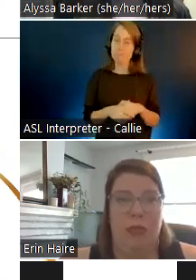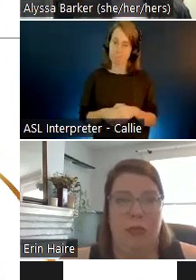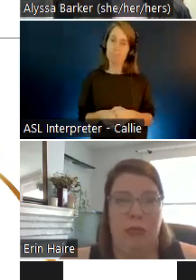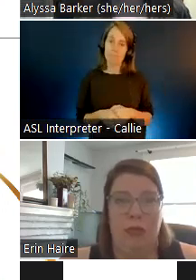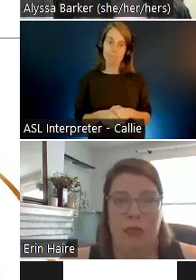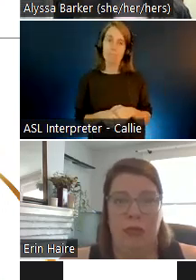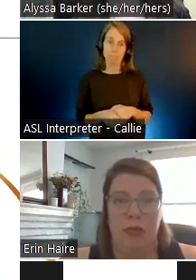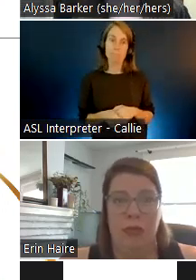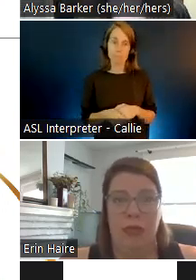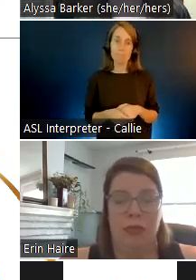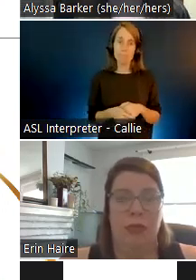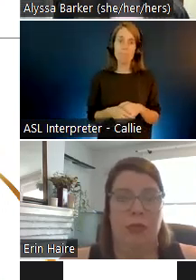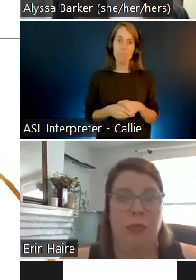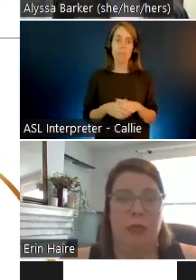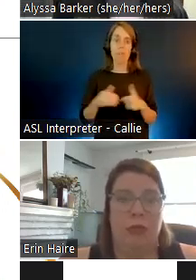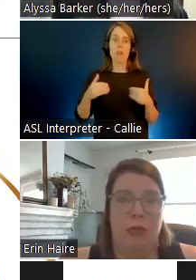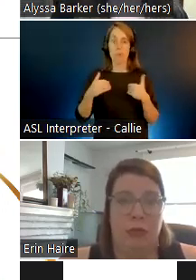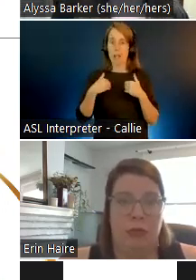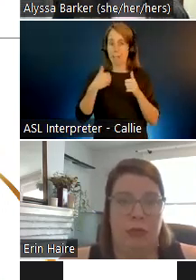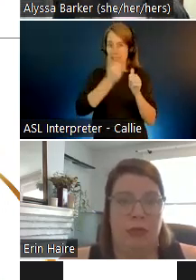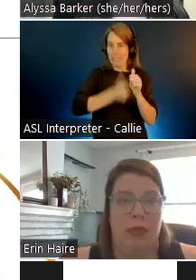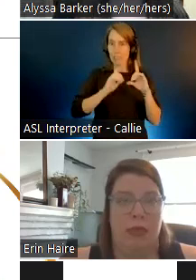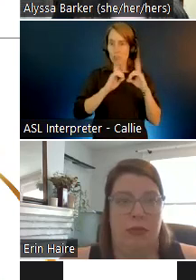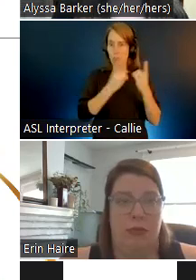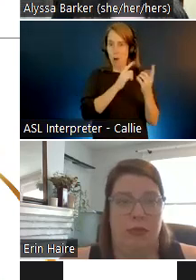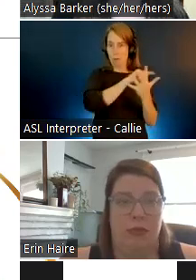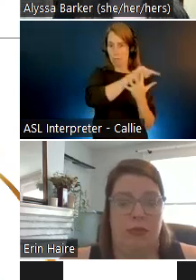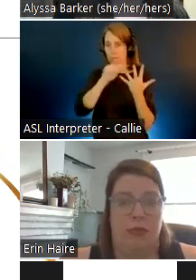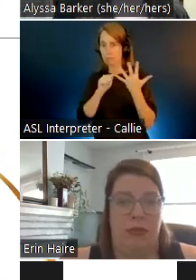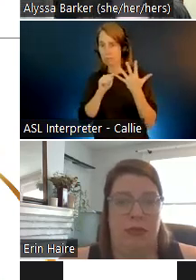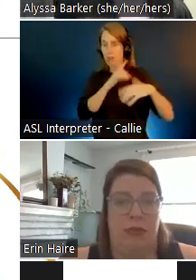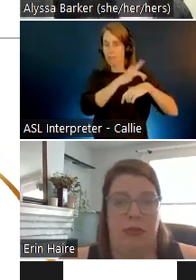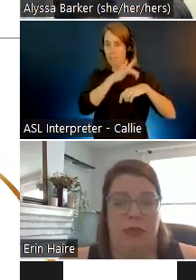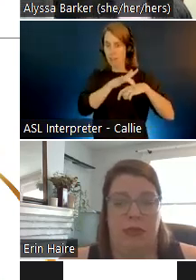there is always someone from all the departments for intake in the office between 8:30 and 5 pm